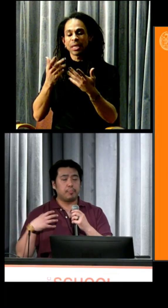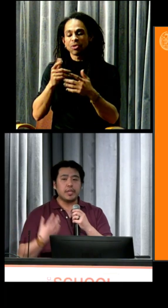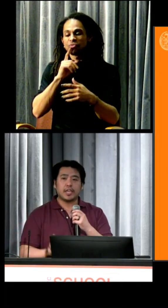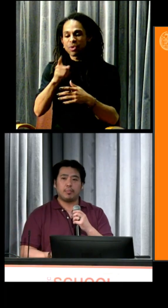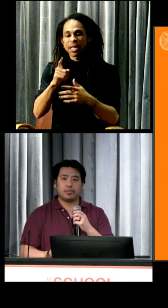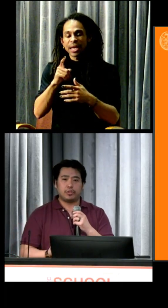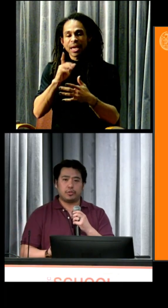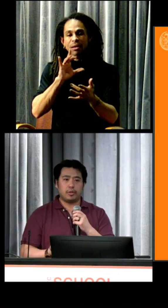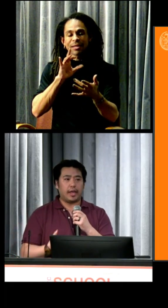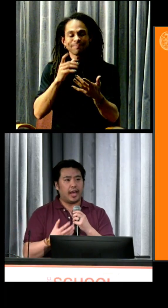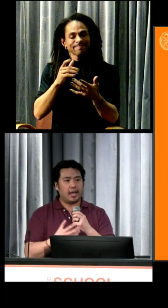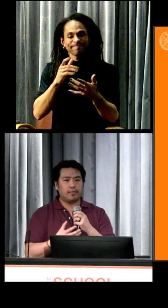Yeah.